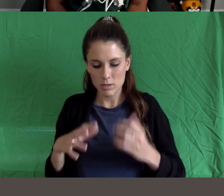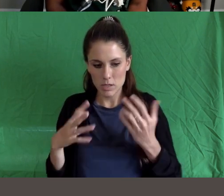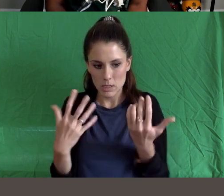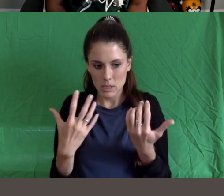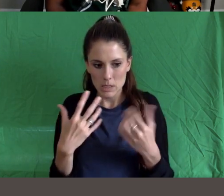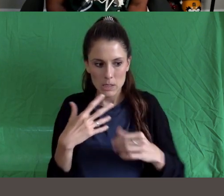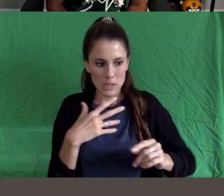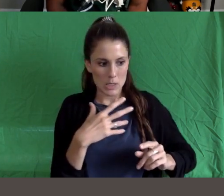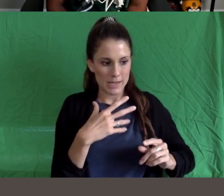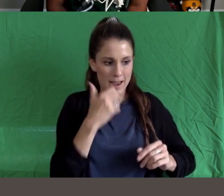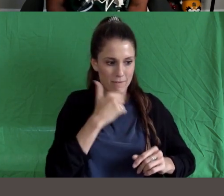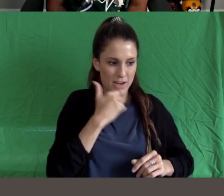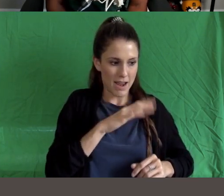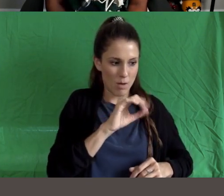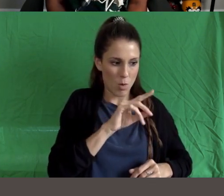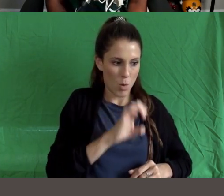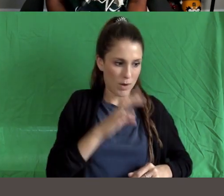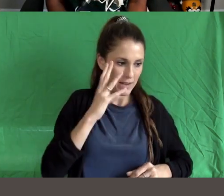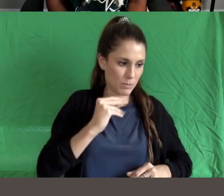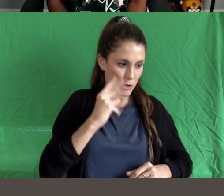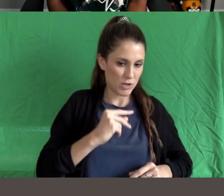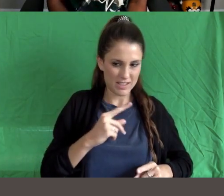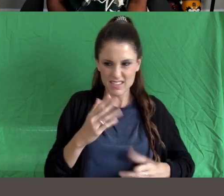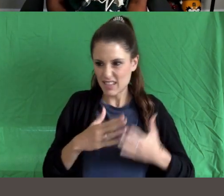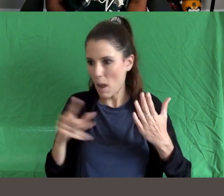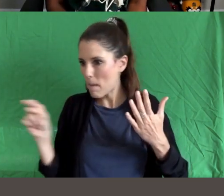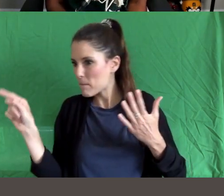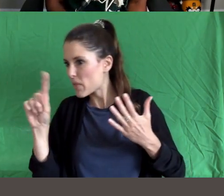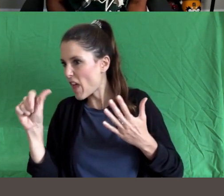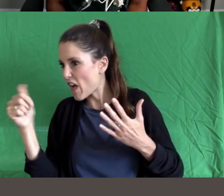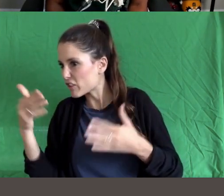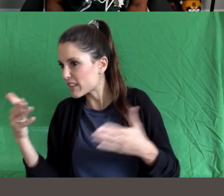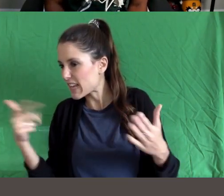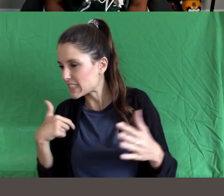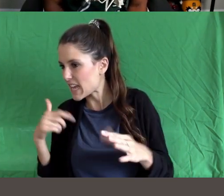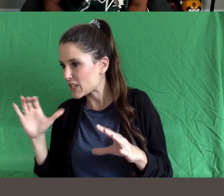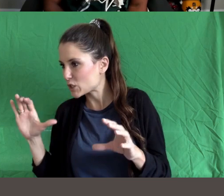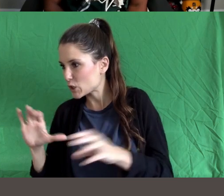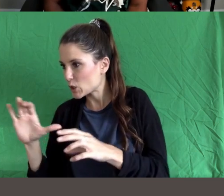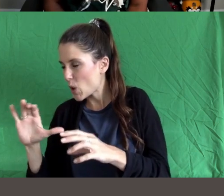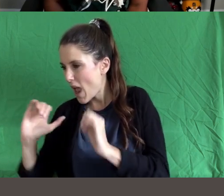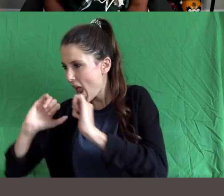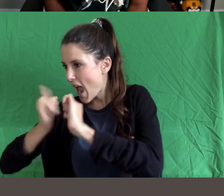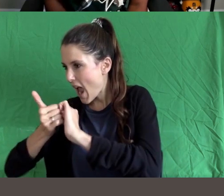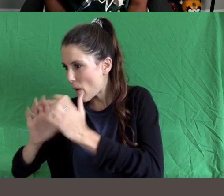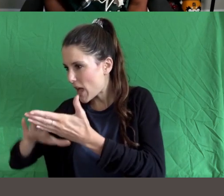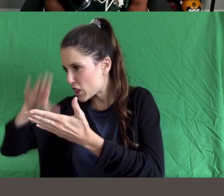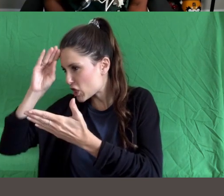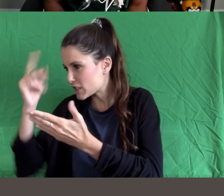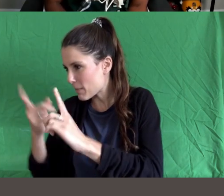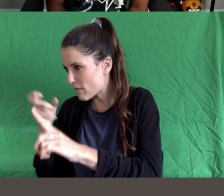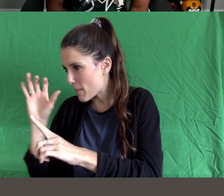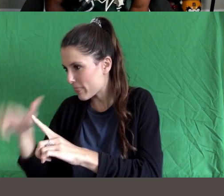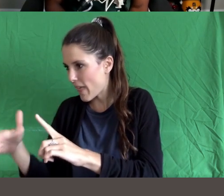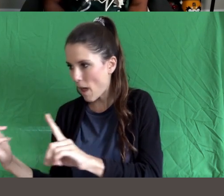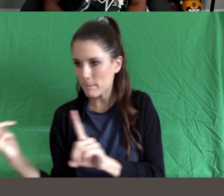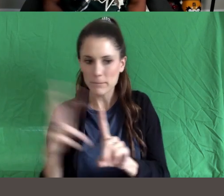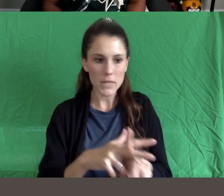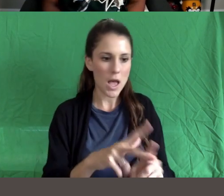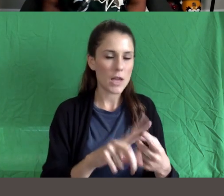daily coding experience and gain insight from them that you can then take back into your lines of